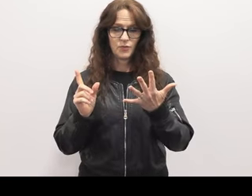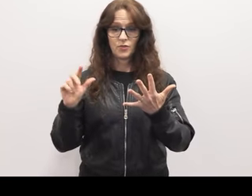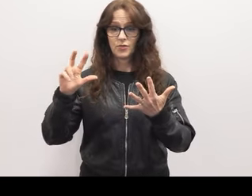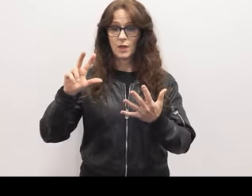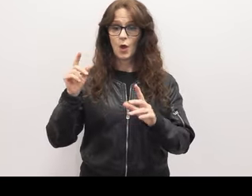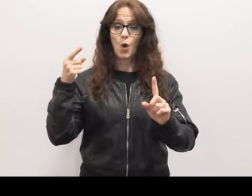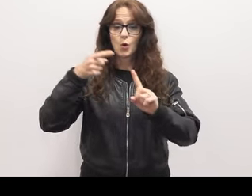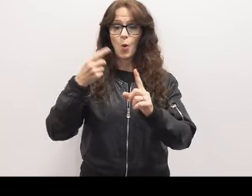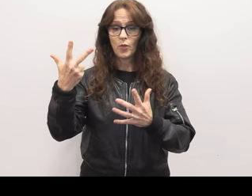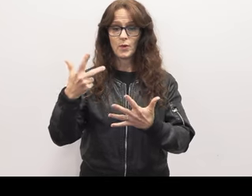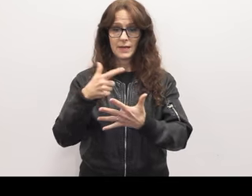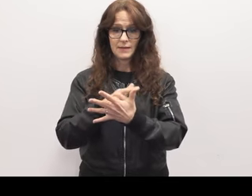[Erik Miller] Keep.